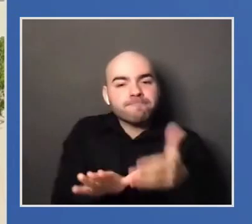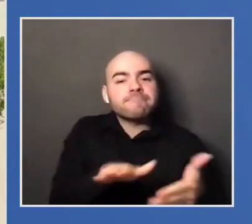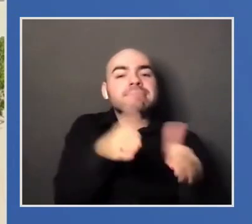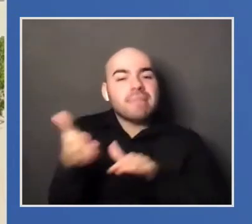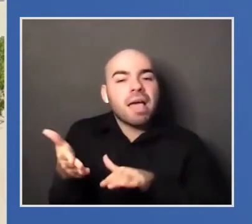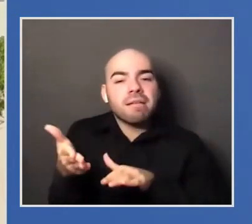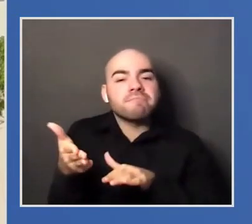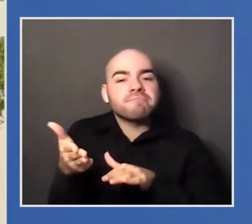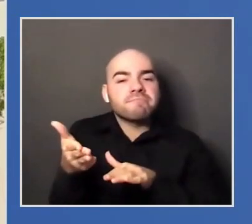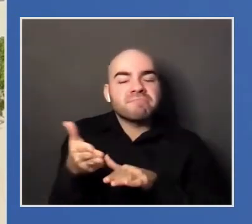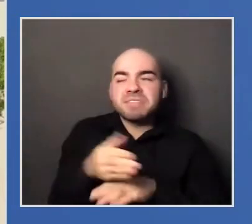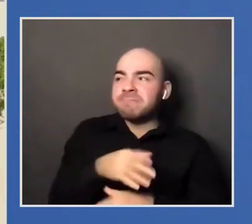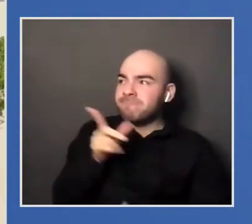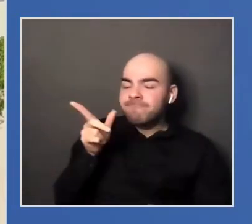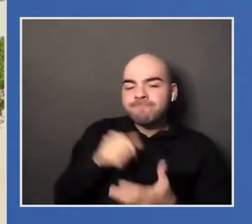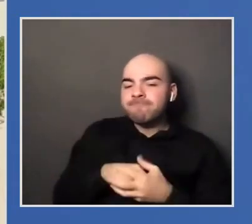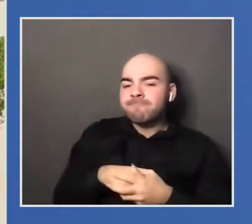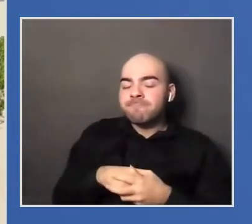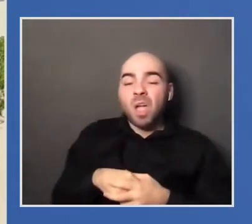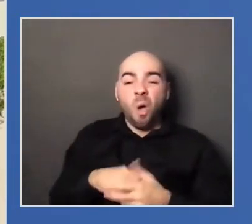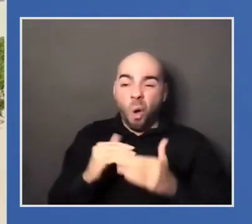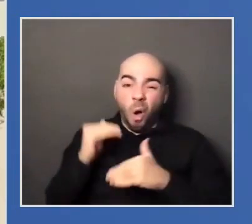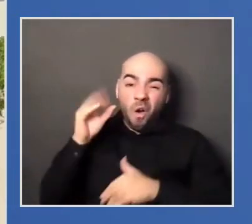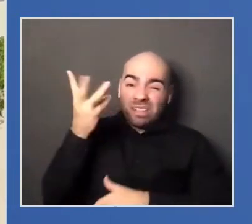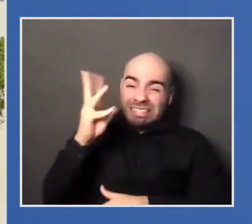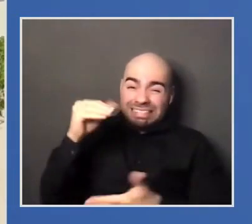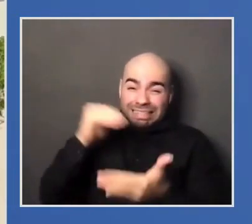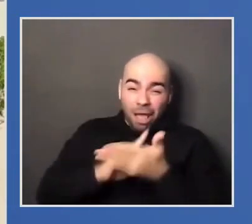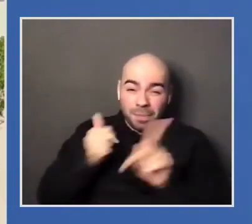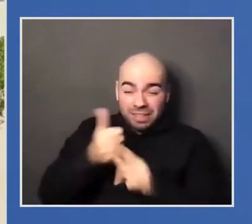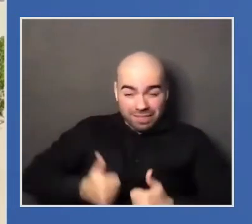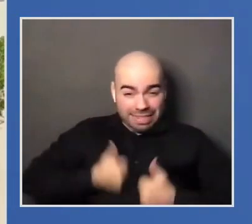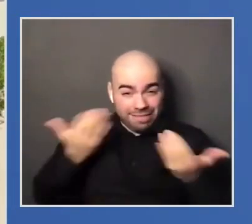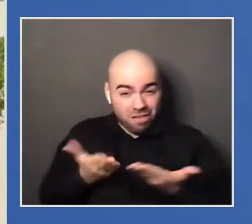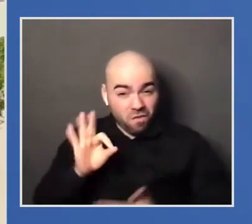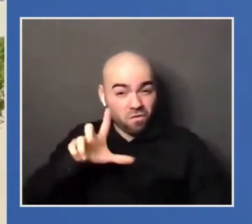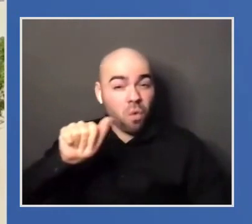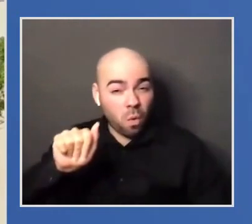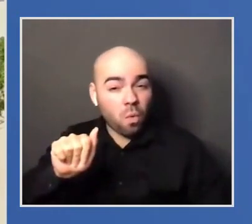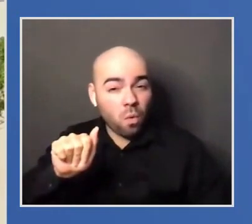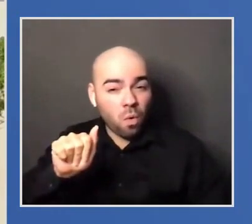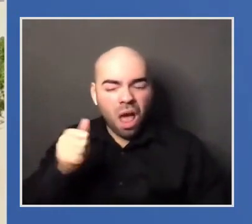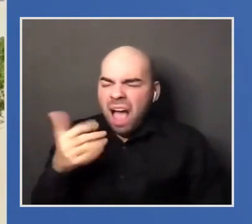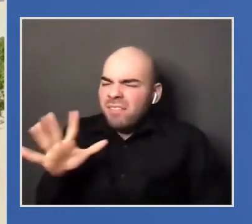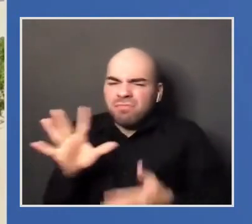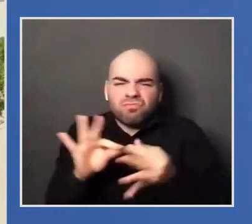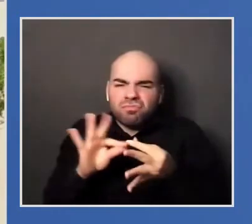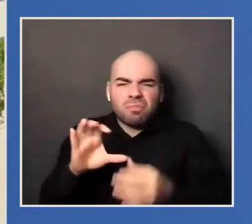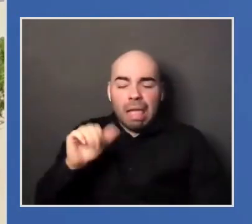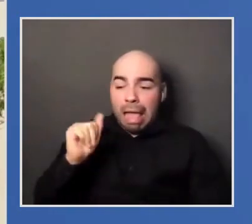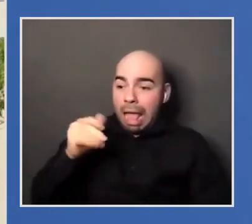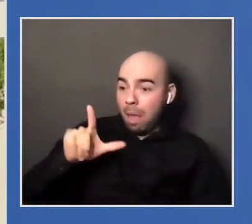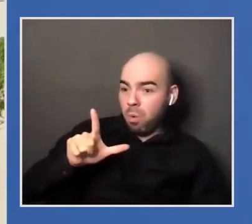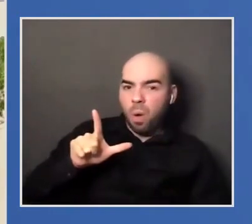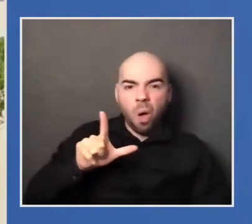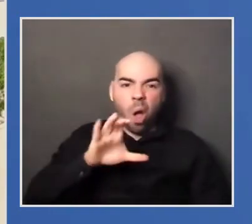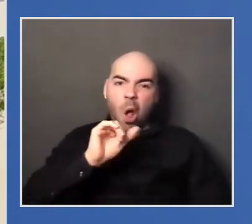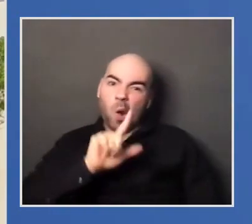INGENUITY AND MANUFACTURING TO BUILD A STRONGER, MORE CLIENT IS IS IT NATION COMMITTING MILLIONS OF HIGH-PAYING JOBS. WE CAN CHANGE THE PATH RUN.